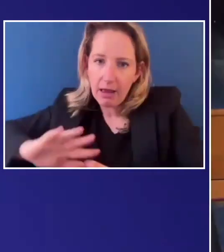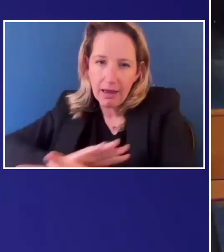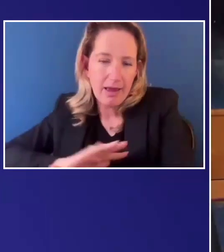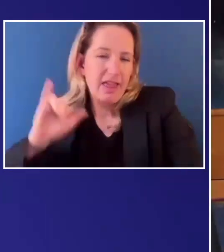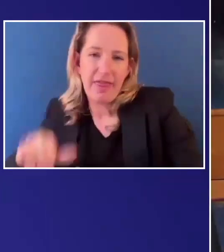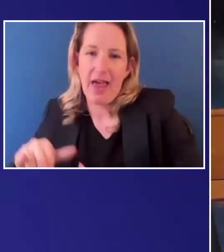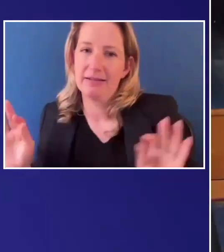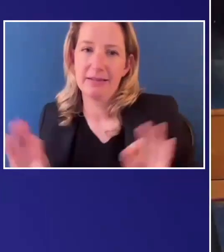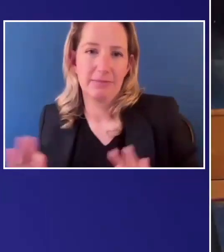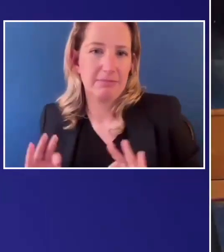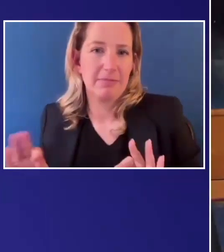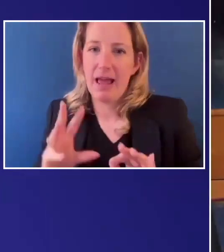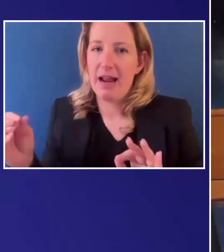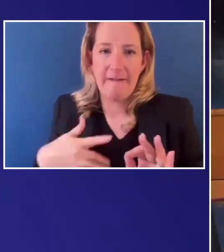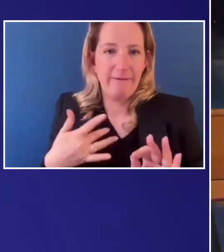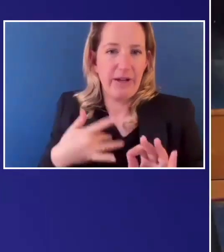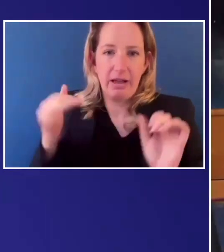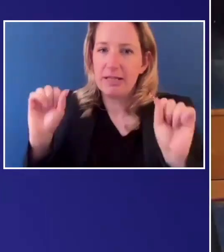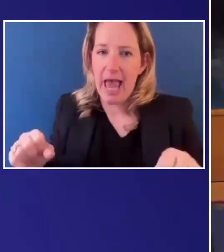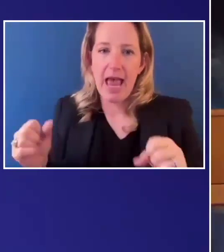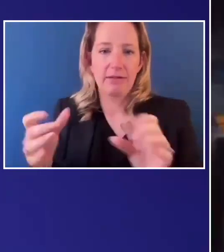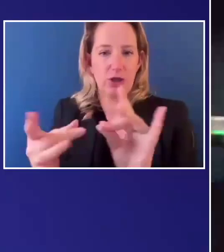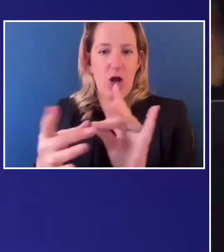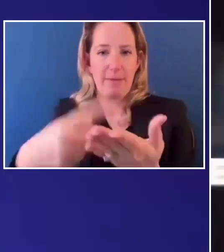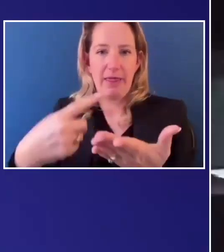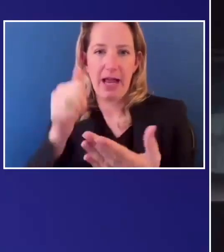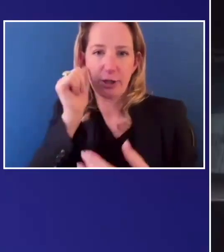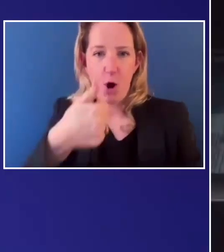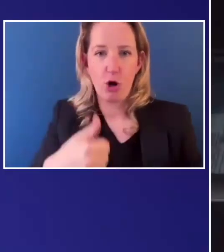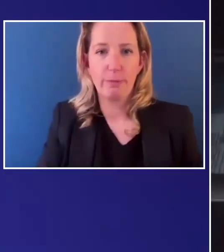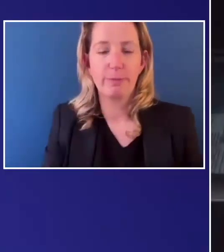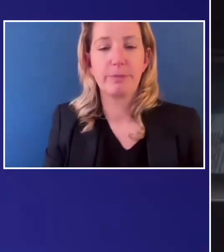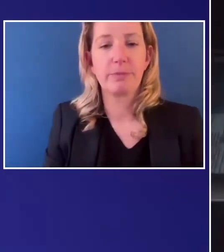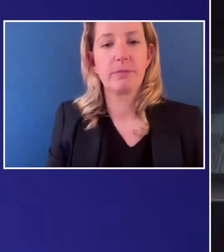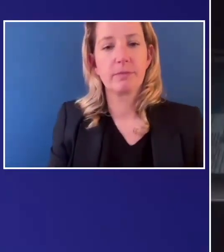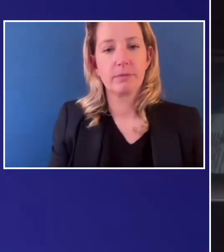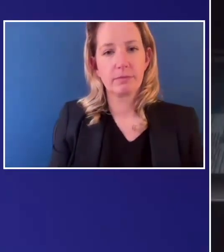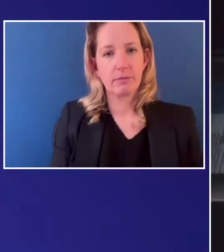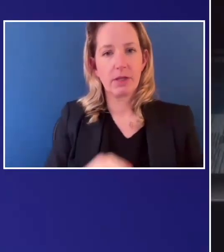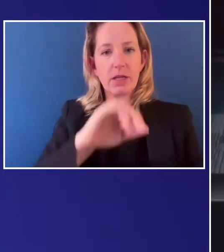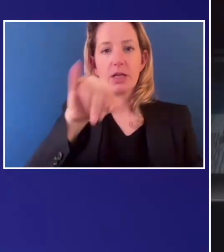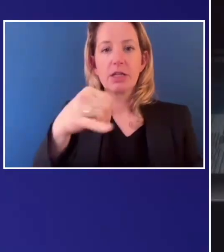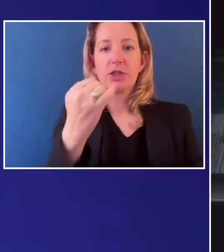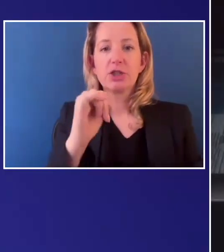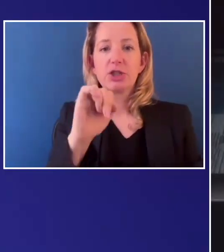and we can pick it up again tomorrow. Thank you, Tamar. Jeff? And I just wanted to point out that I did